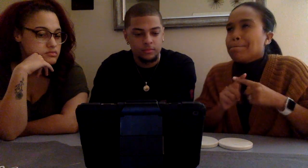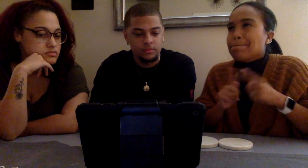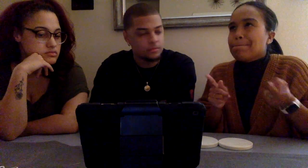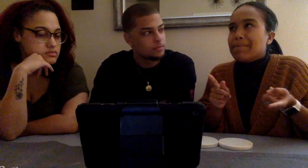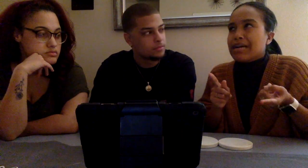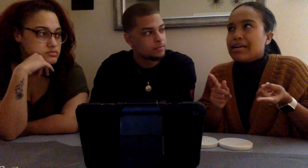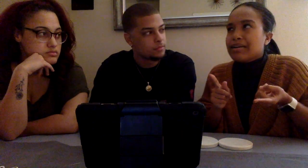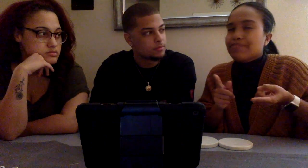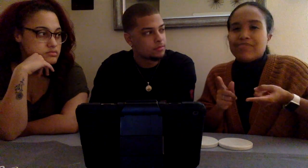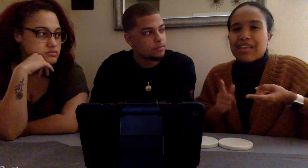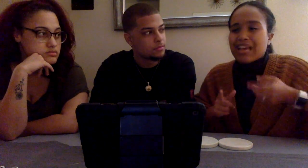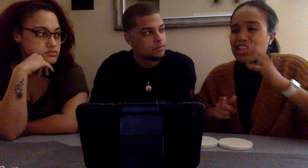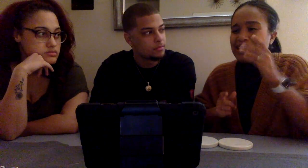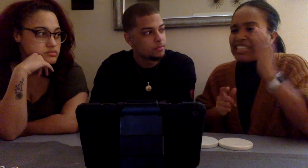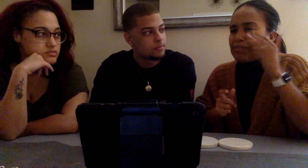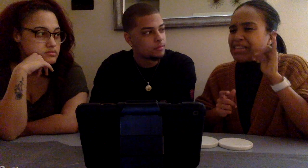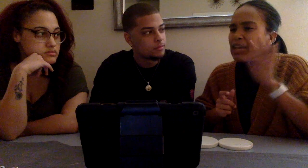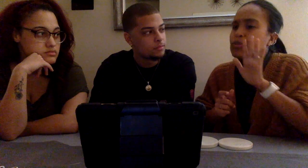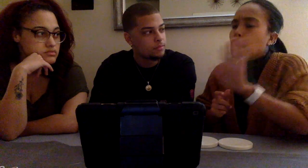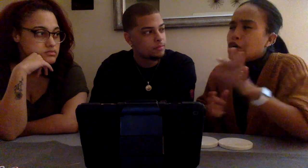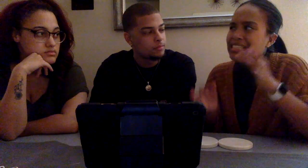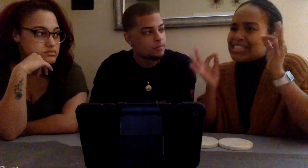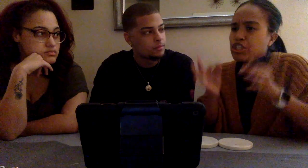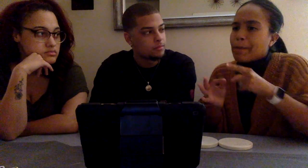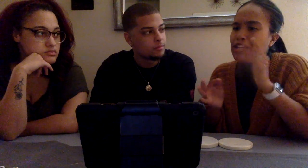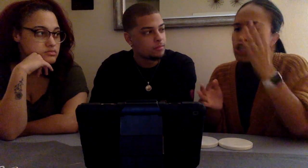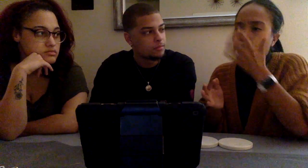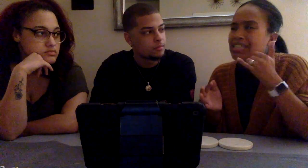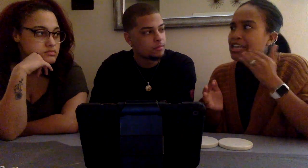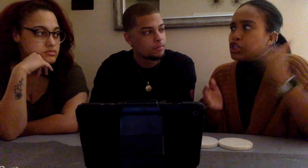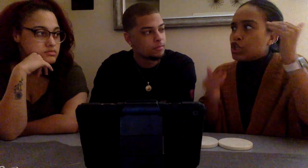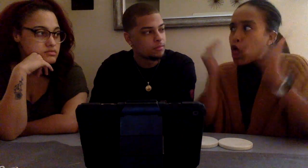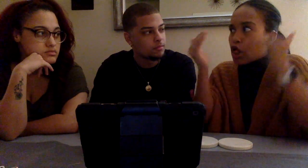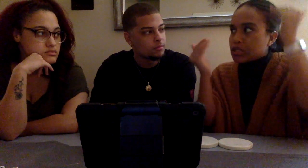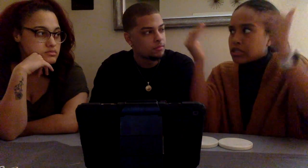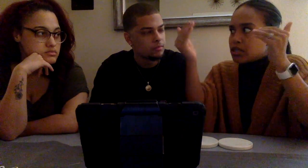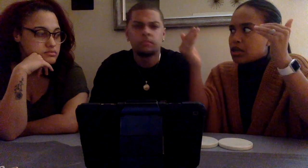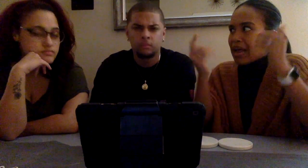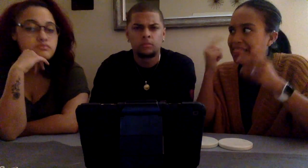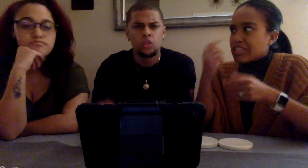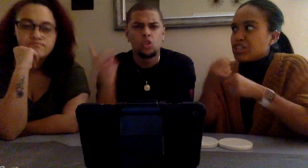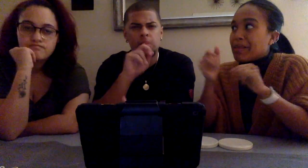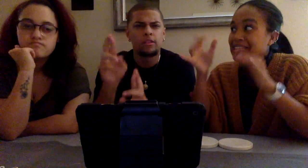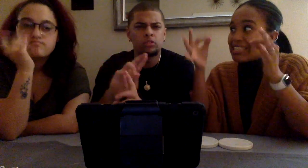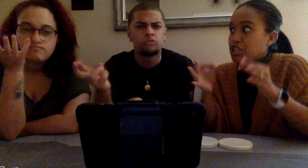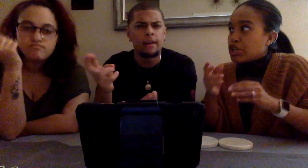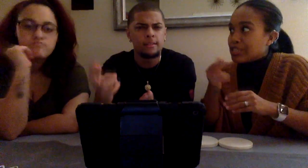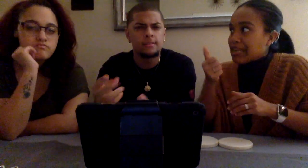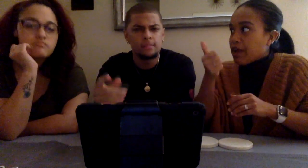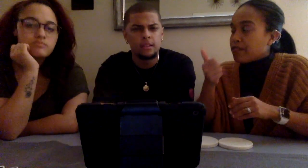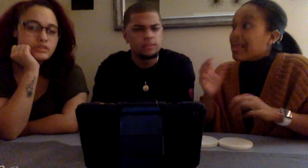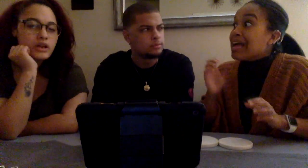but it seems like it was her own decision assuming she is an adult. Dante: She seemed ready. V: I think she made that decision herself.